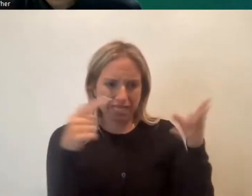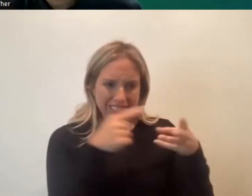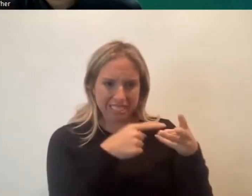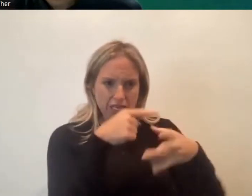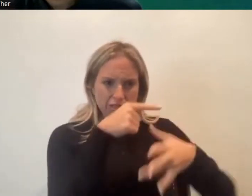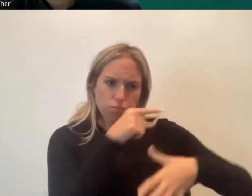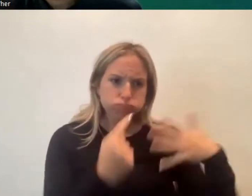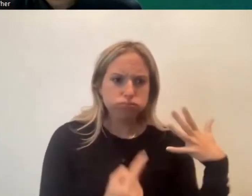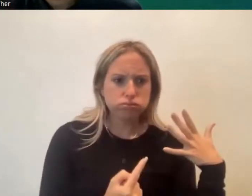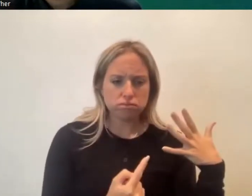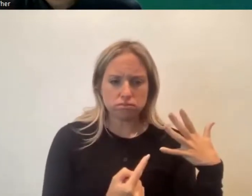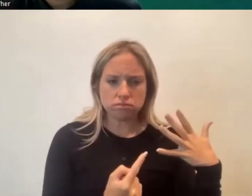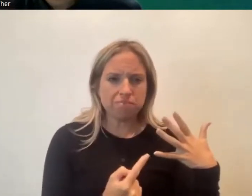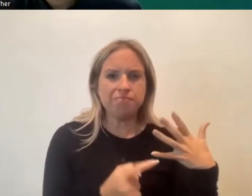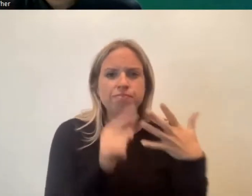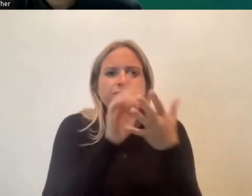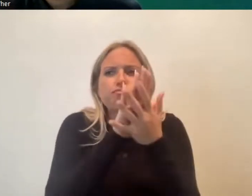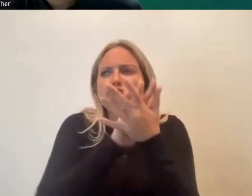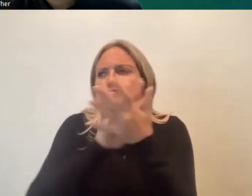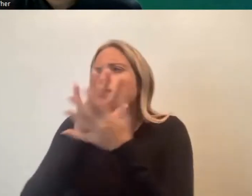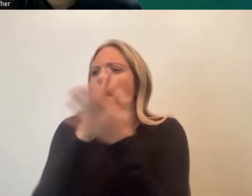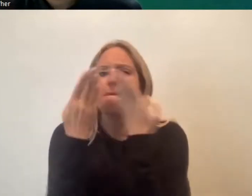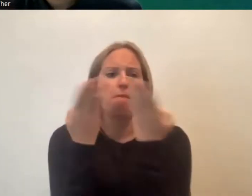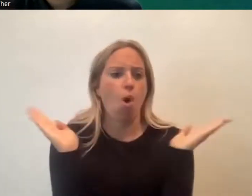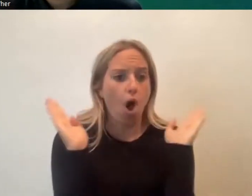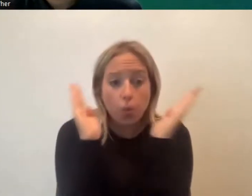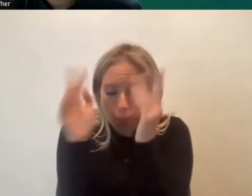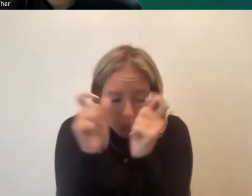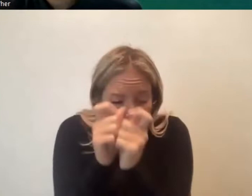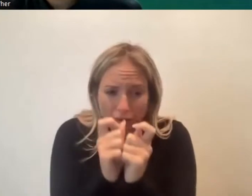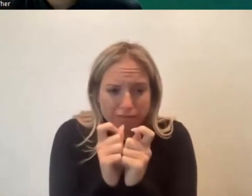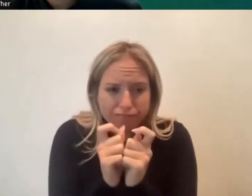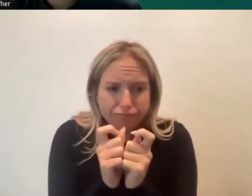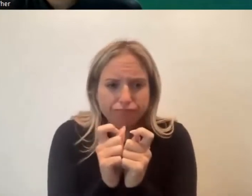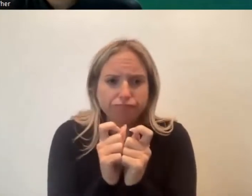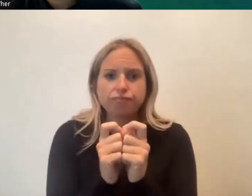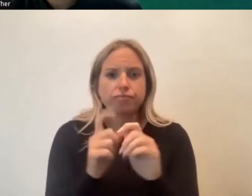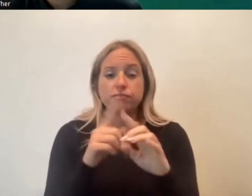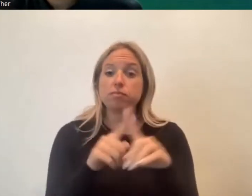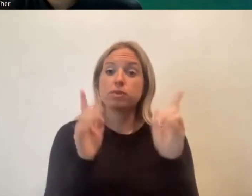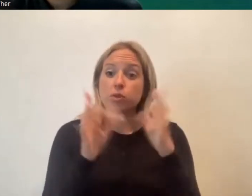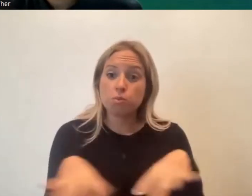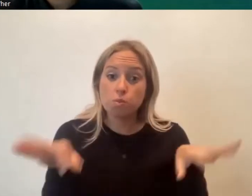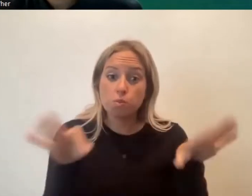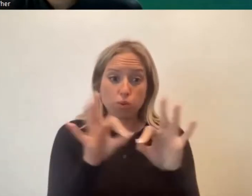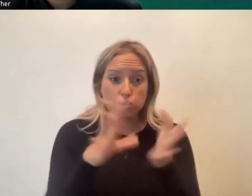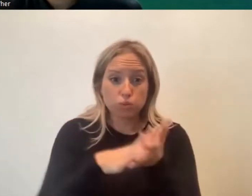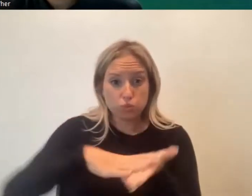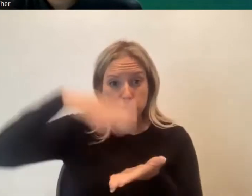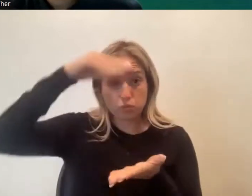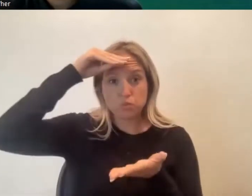vague areas, but I think what's important to just take away from that is that kids are